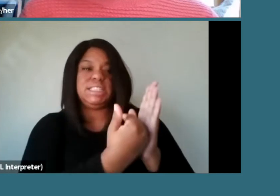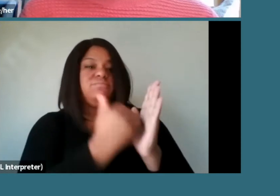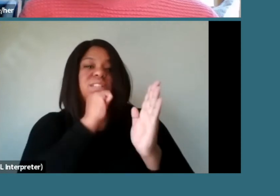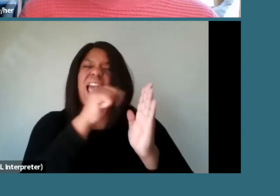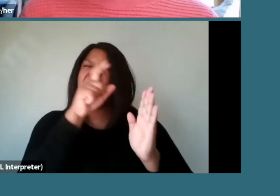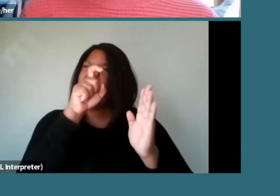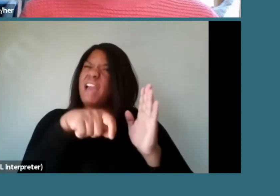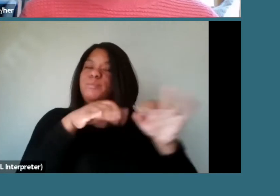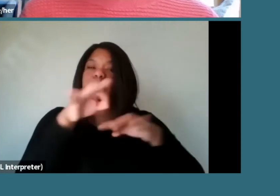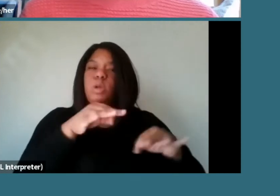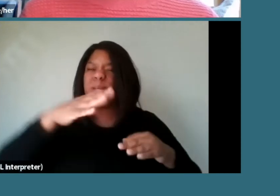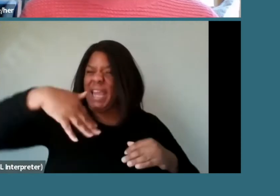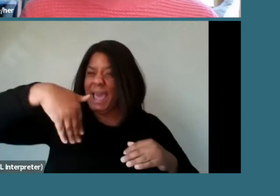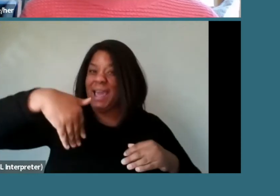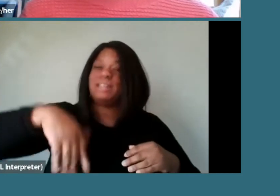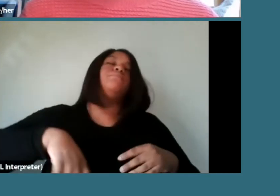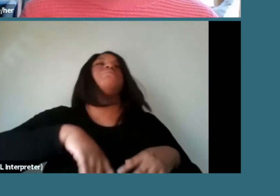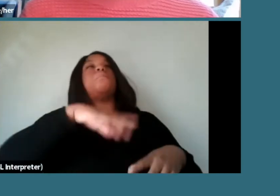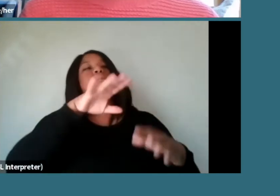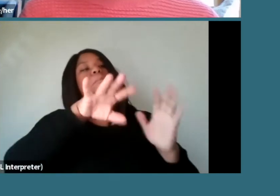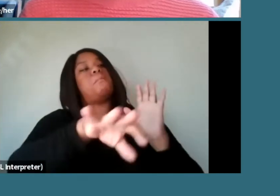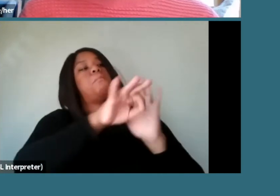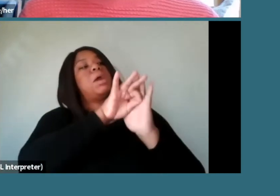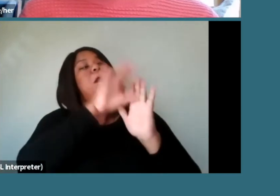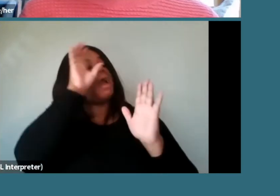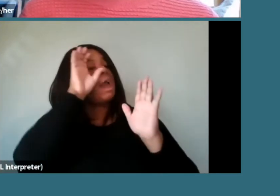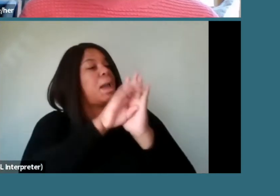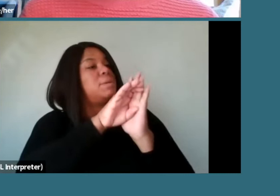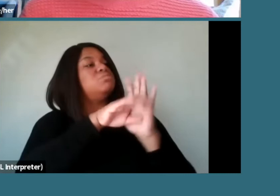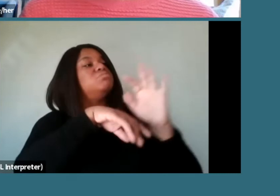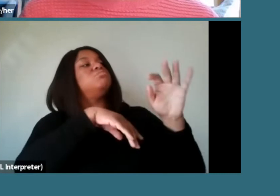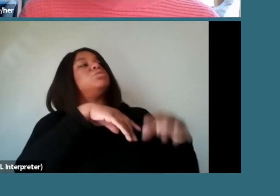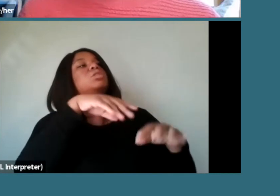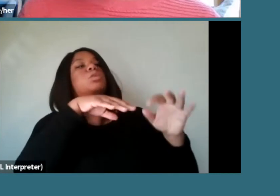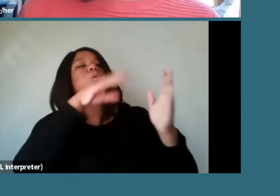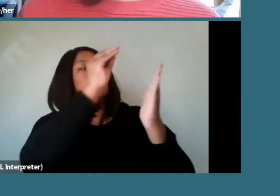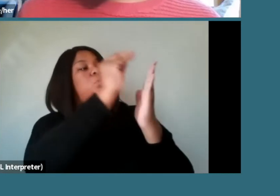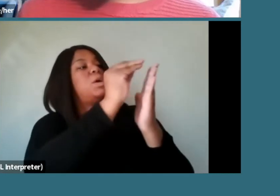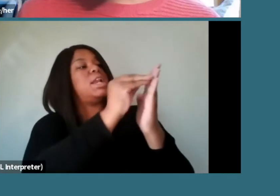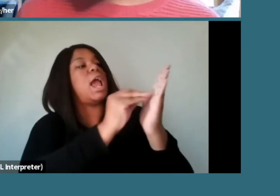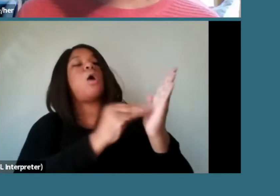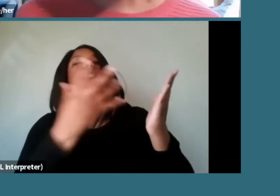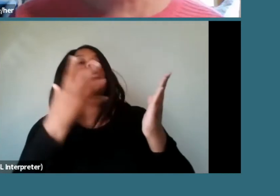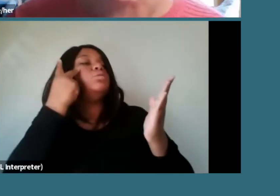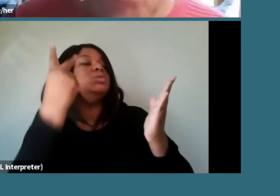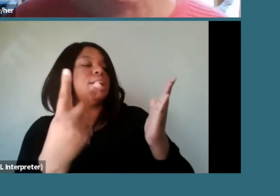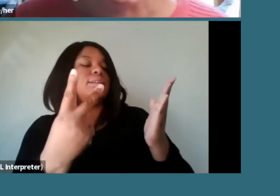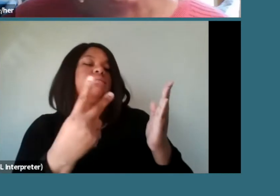Just pick an image and describe or just write down the objects that you see just in list form. Yeah. And this is Bojana speaking.